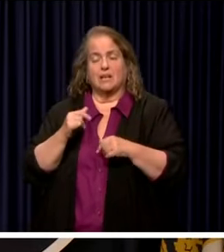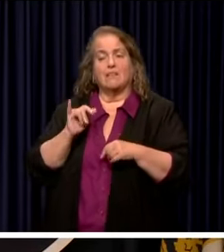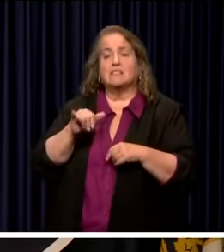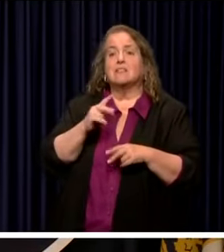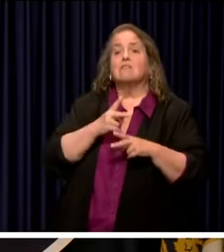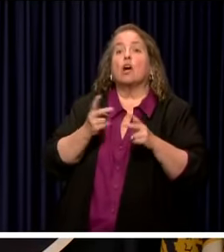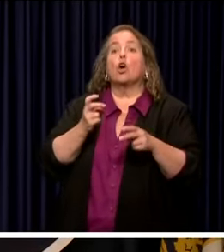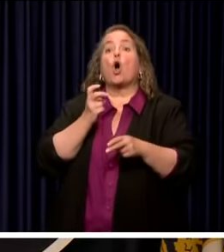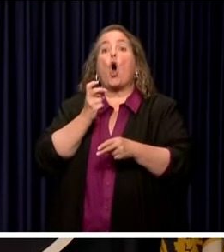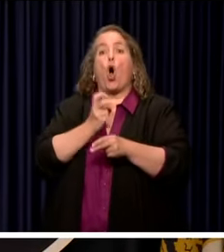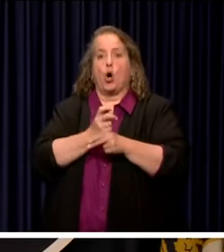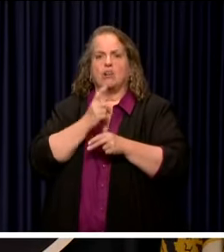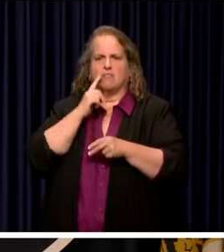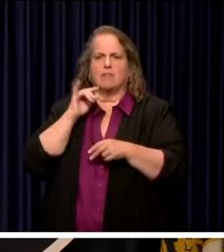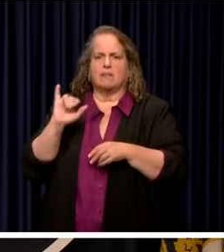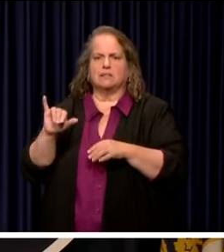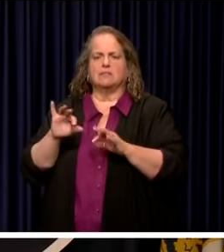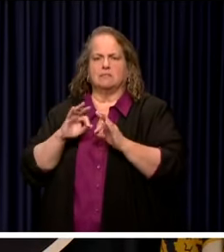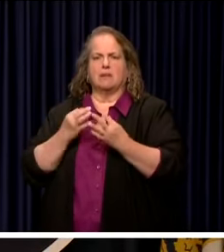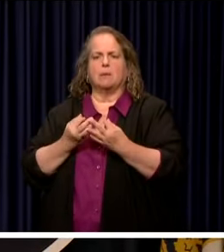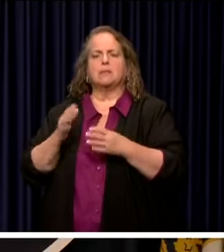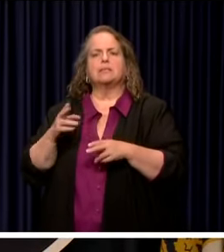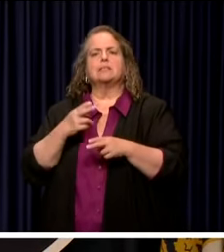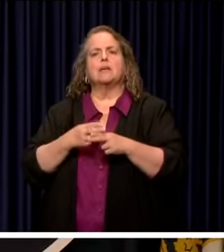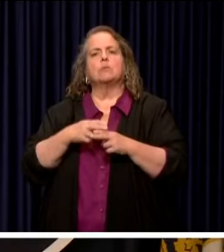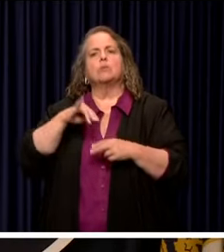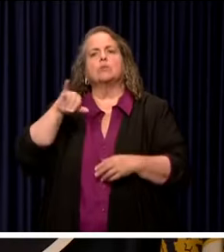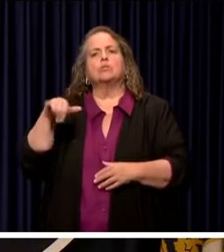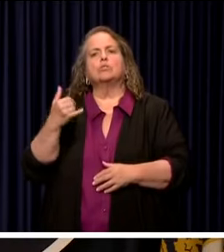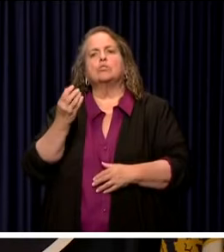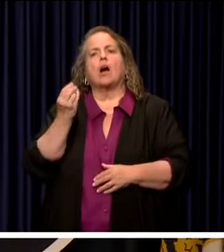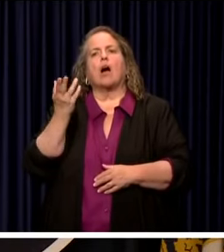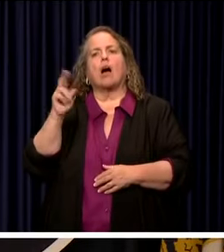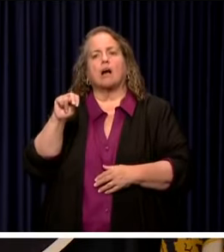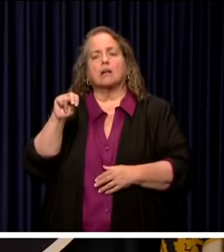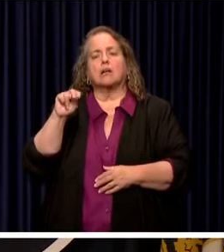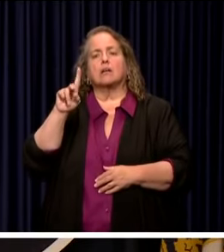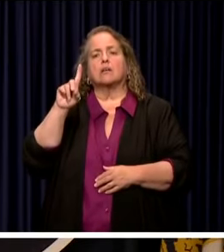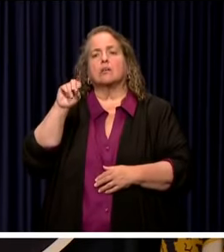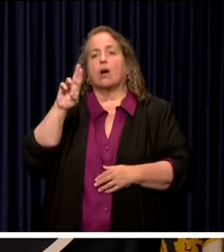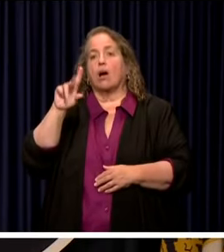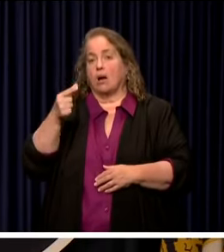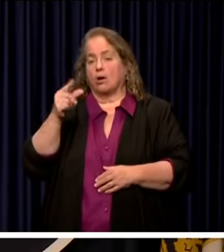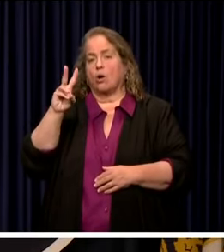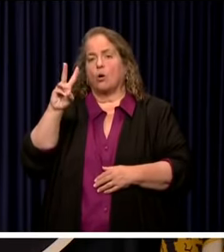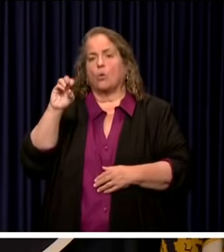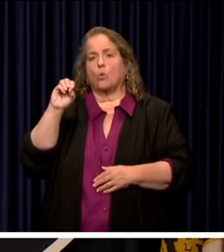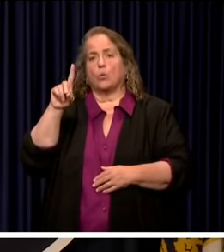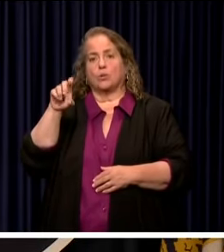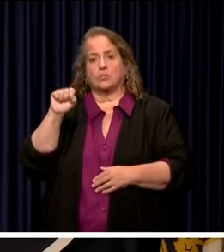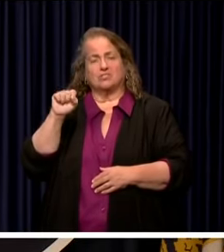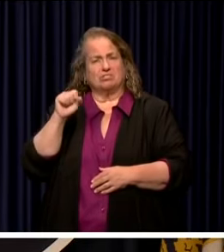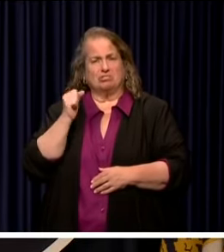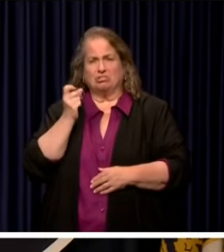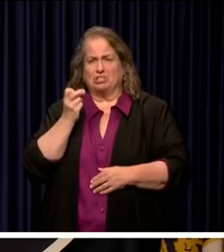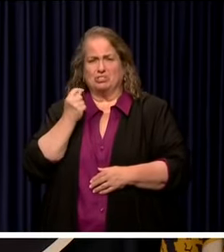GREAT-GRANDFATHER. THEY KNEW HIM AS GRANDPA.